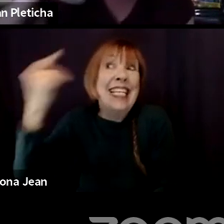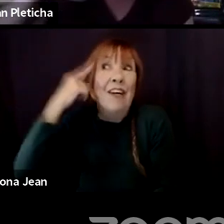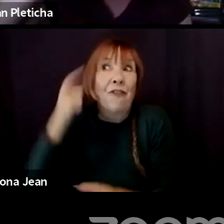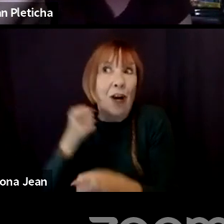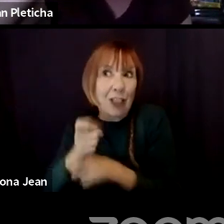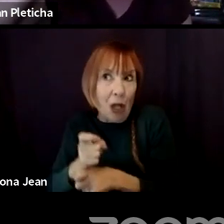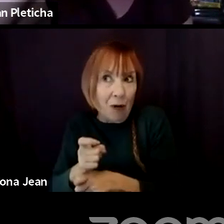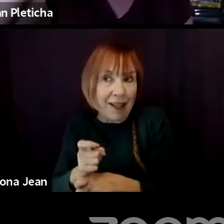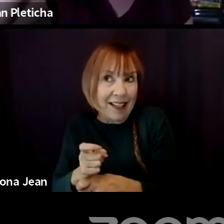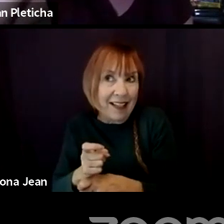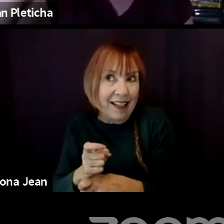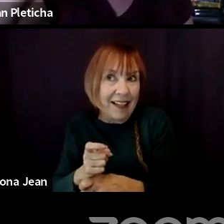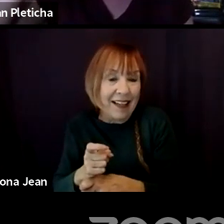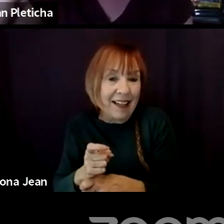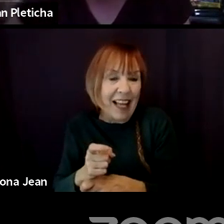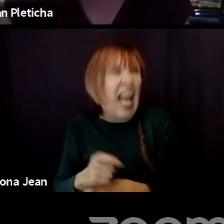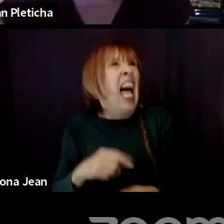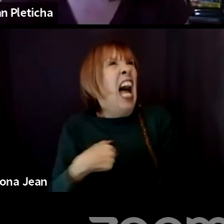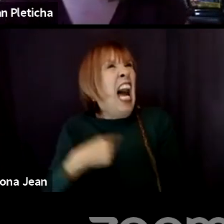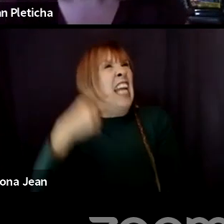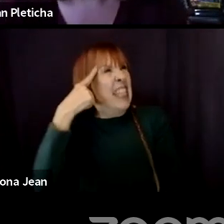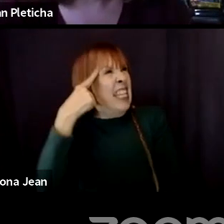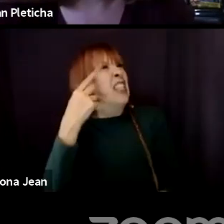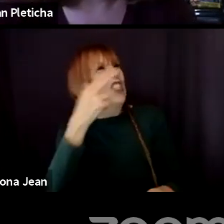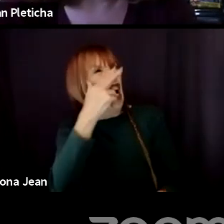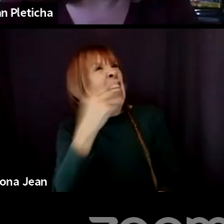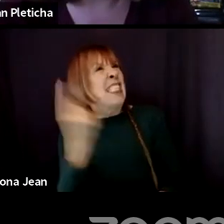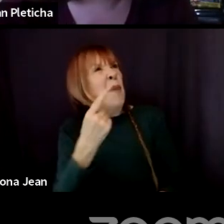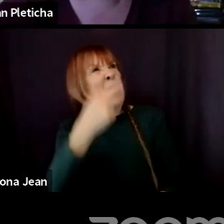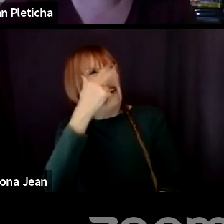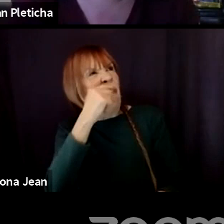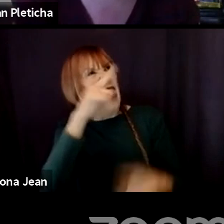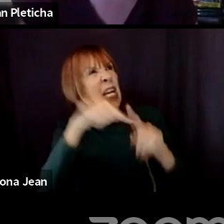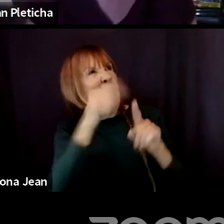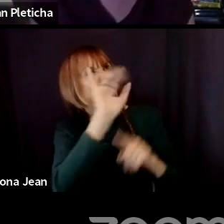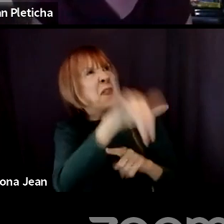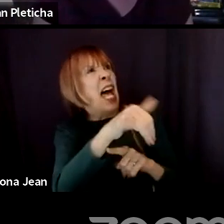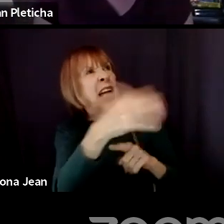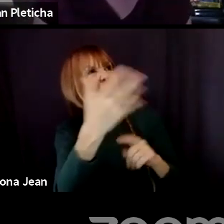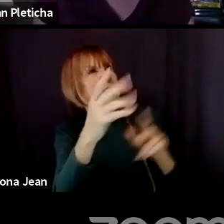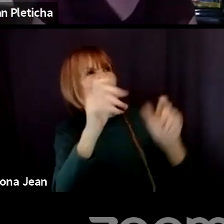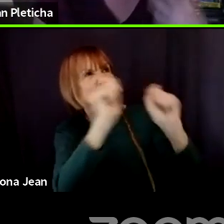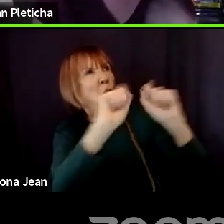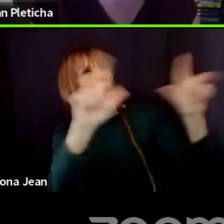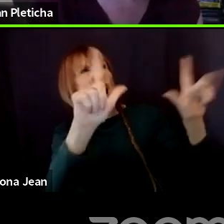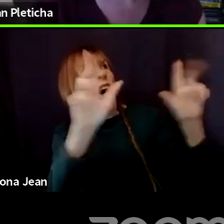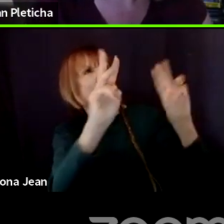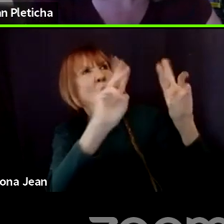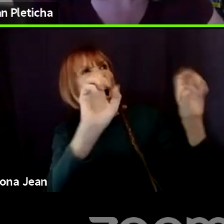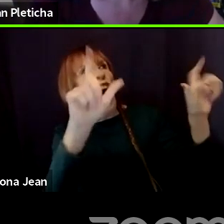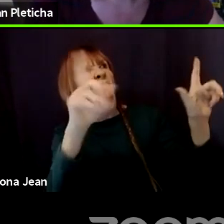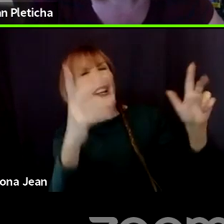Never be like I bet there's something funny about that wall, maybe we can do something with that. Yeah.